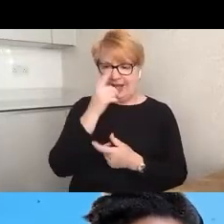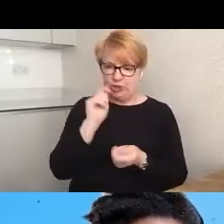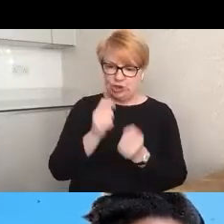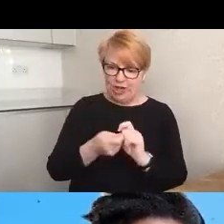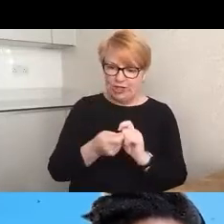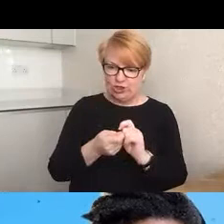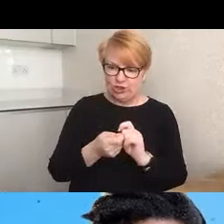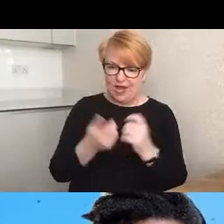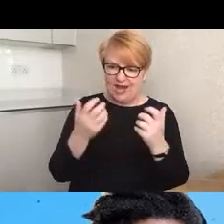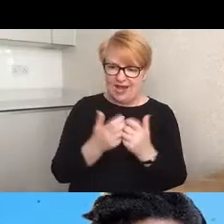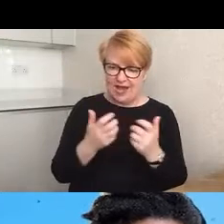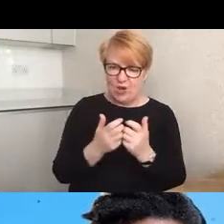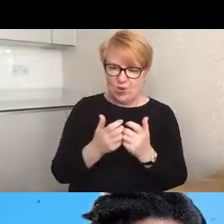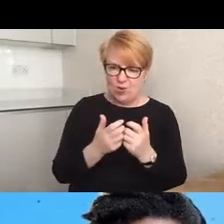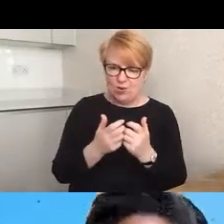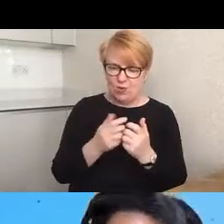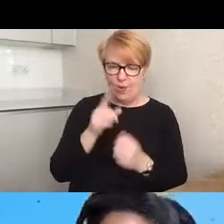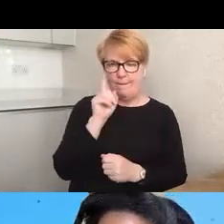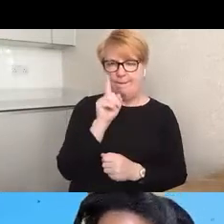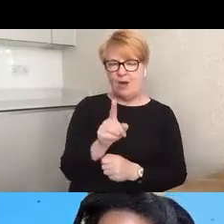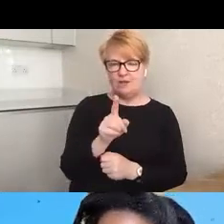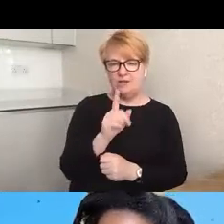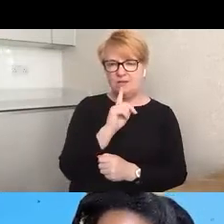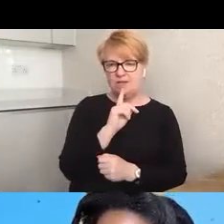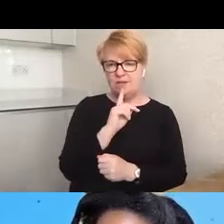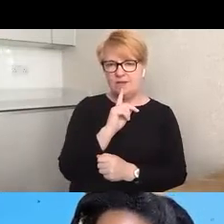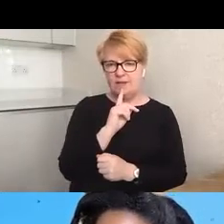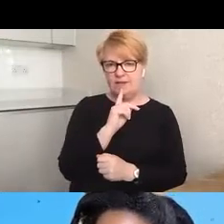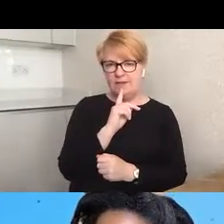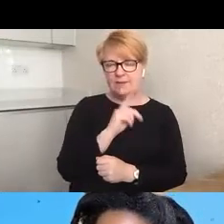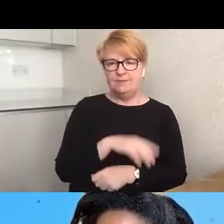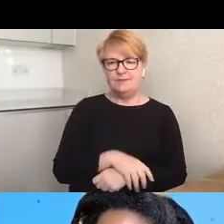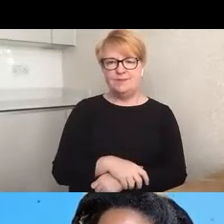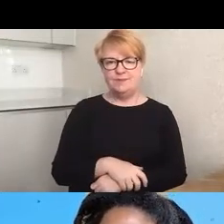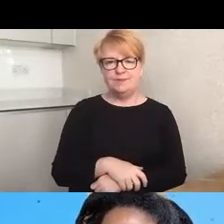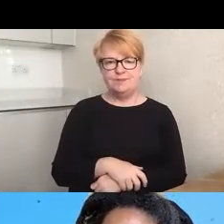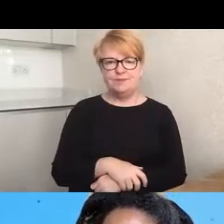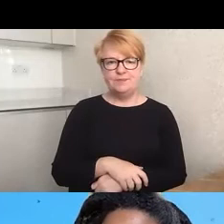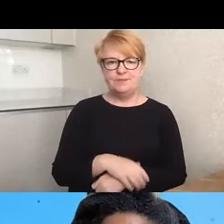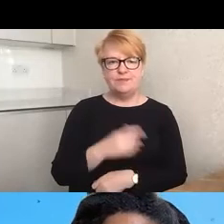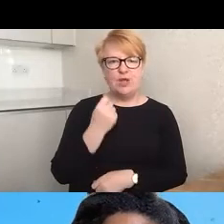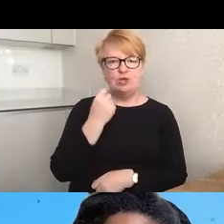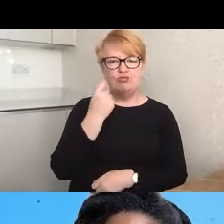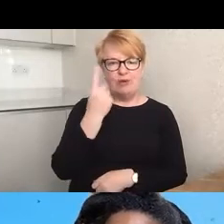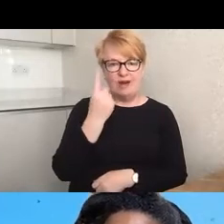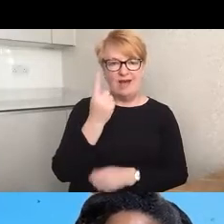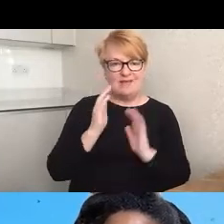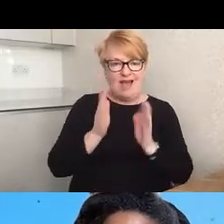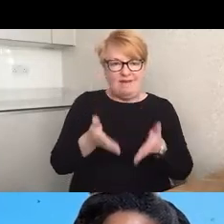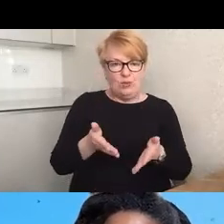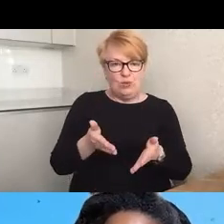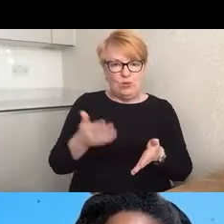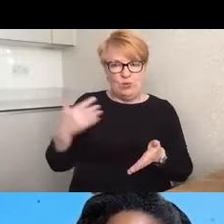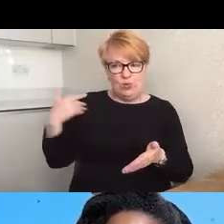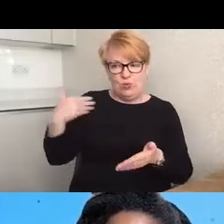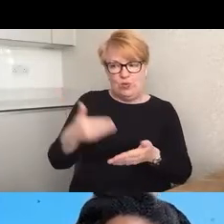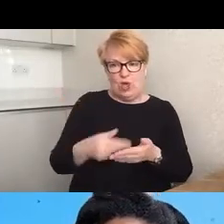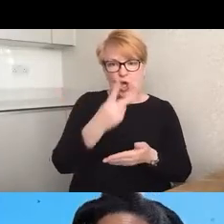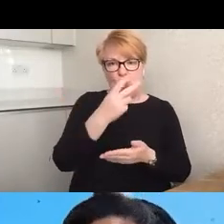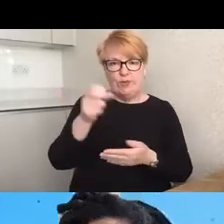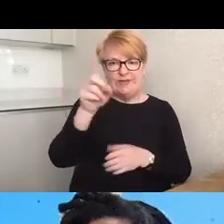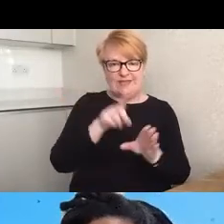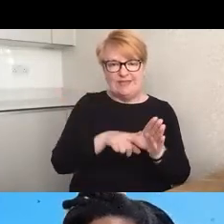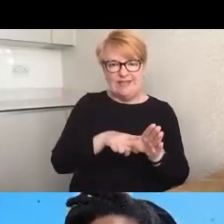But I realise that I've had to, over the last 20 or so years as my career's – plural –